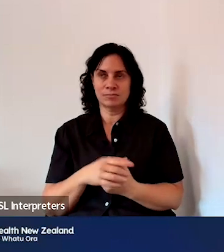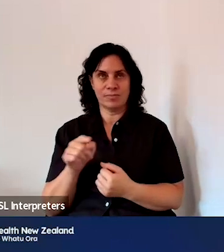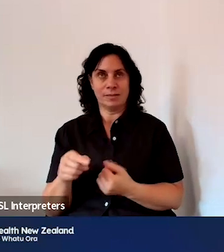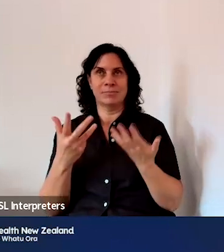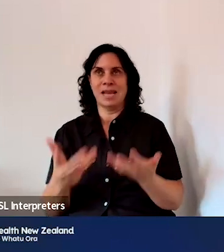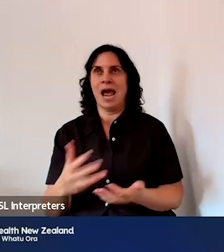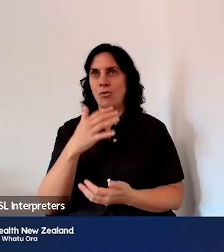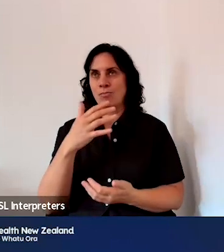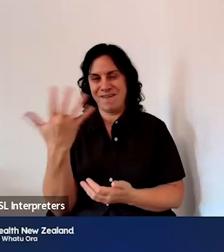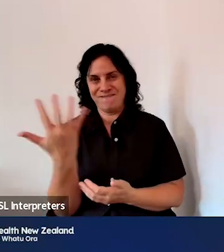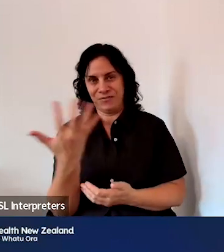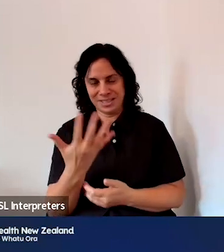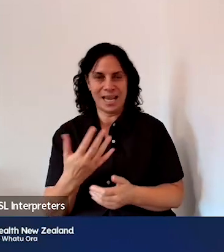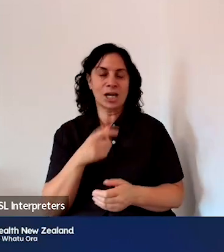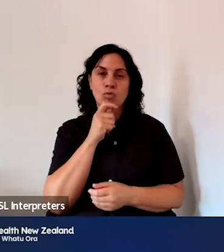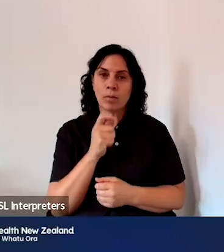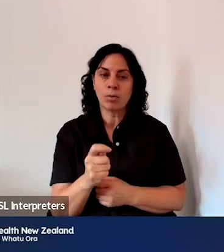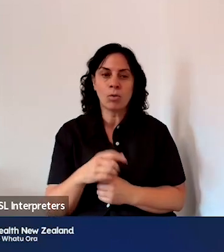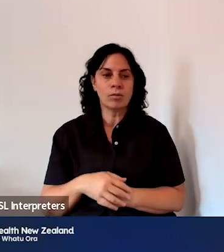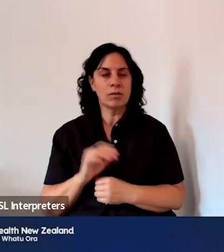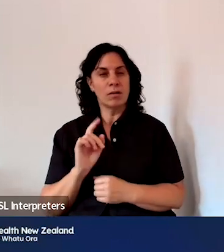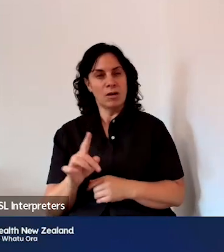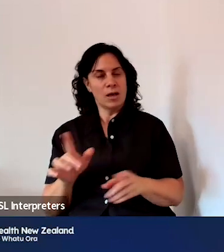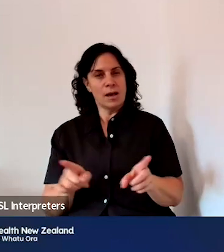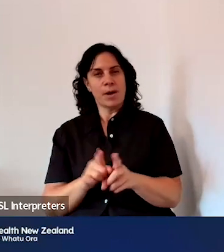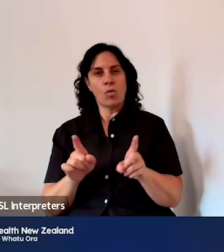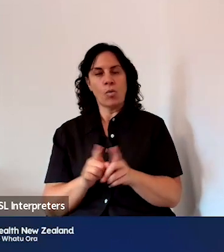But also perhaps to thank, but, more broadly